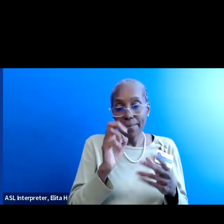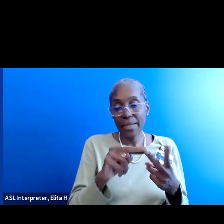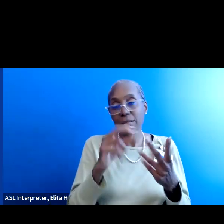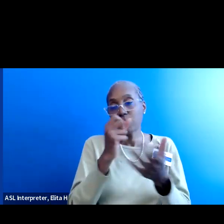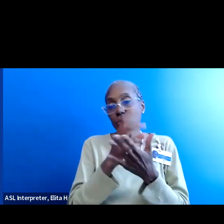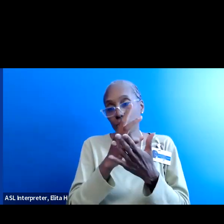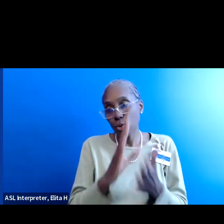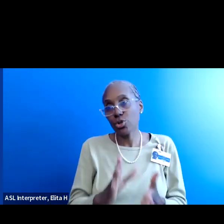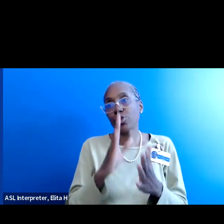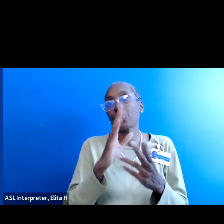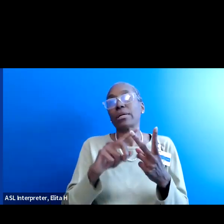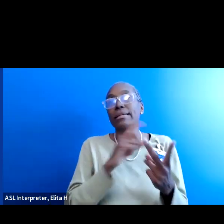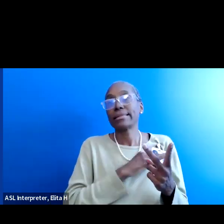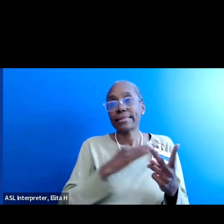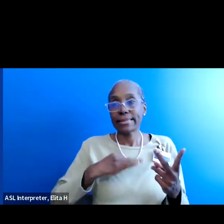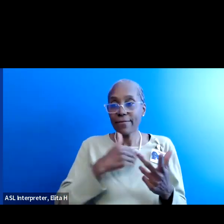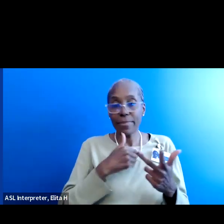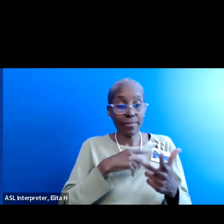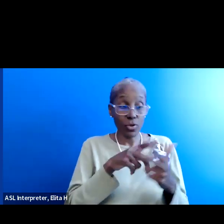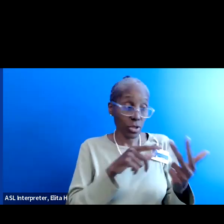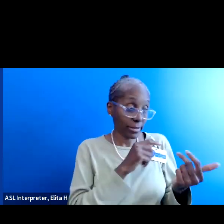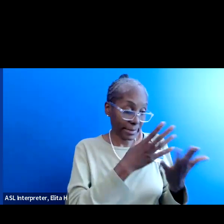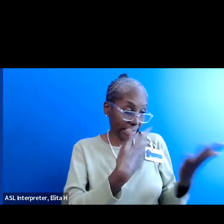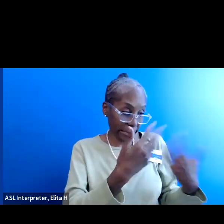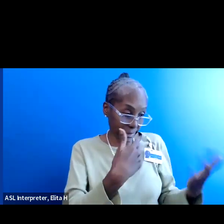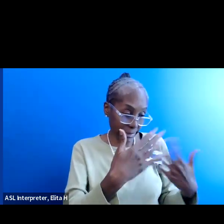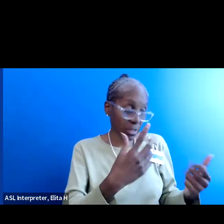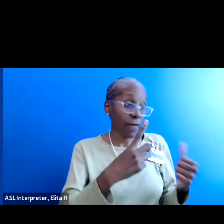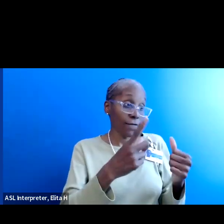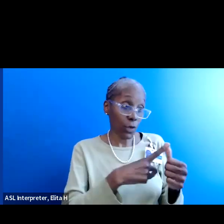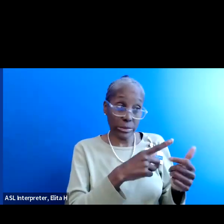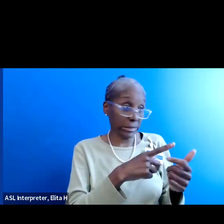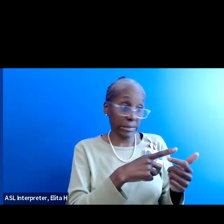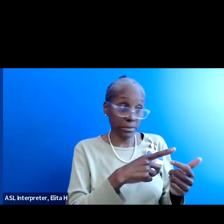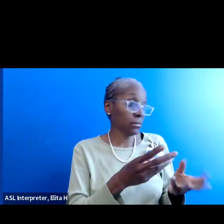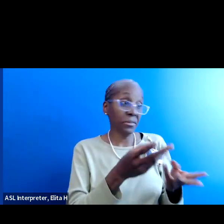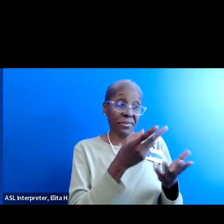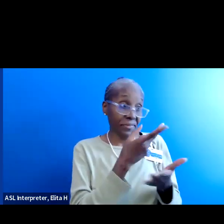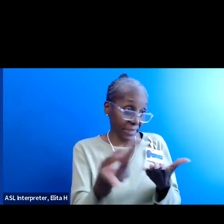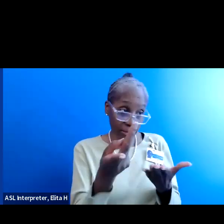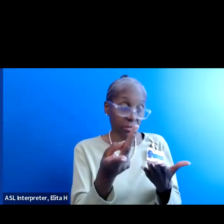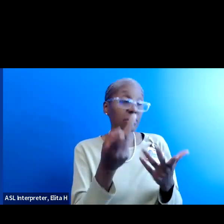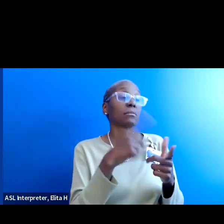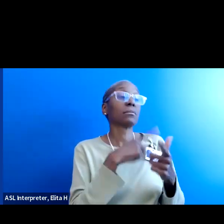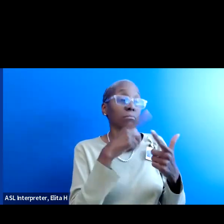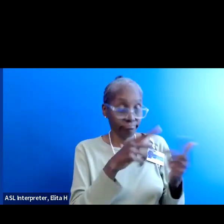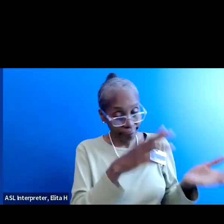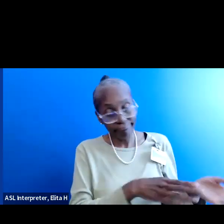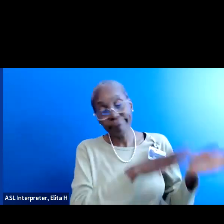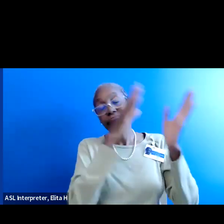member that you know and try to address it with them first. If you can't resolve that issue, kind of similar to if you're trying to